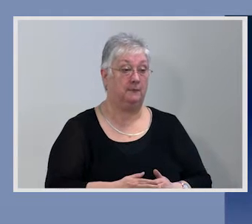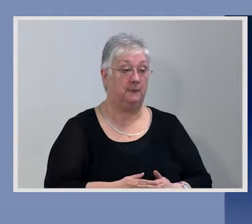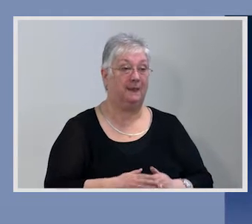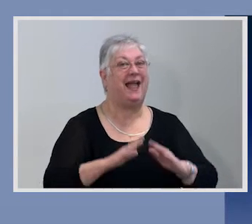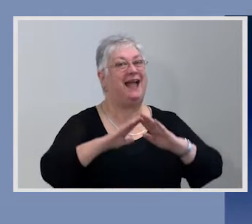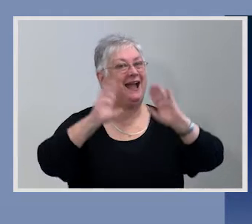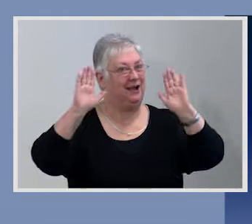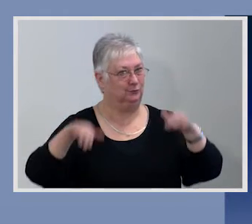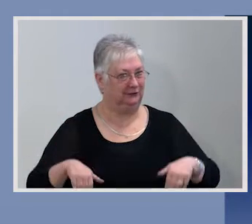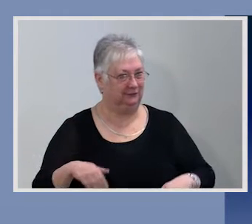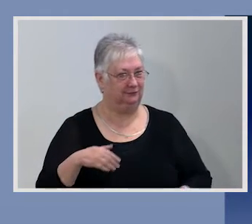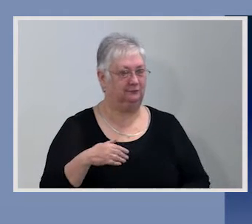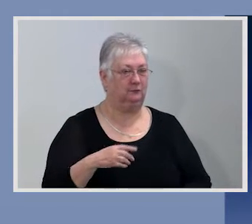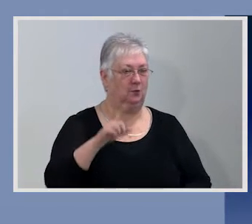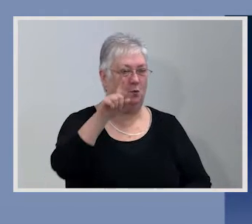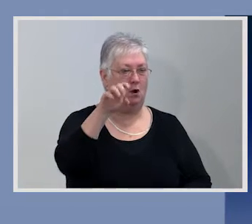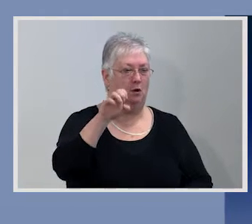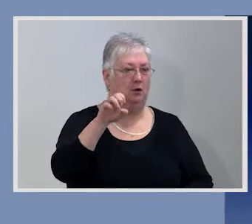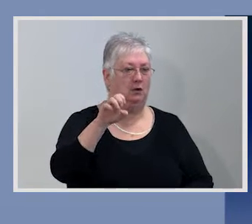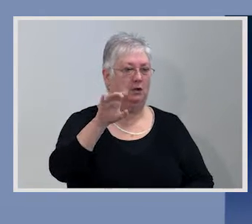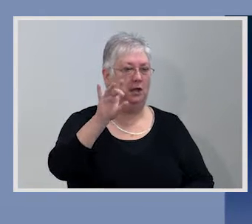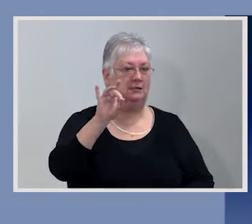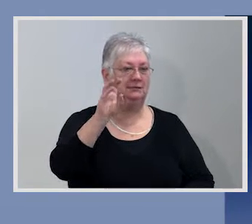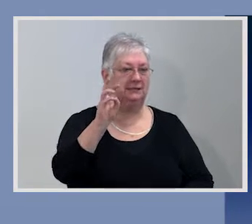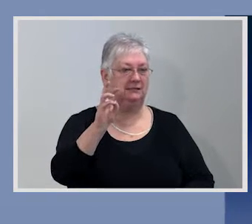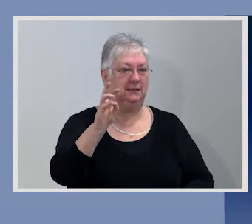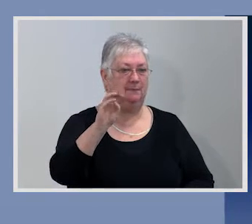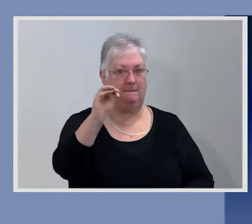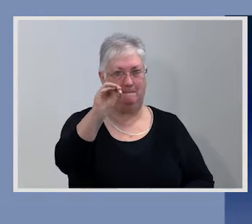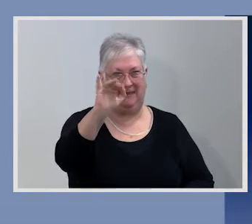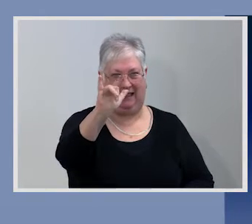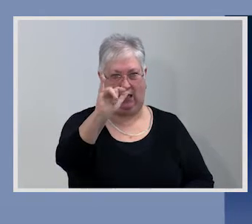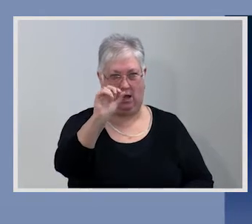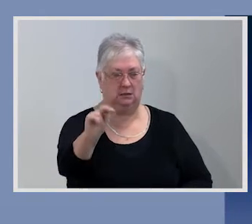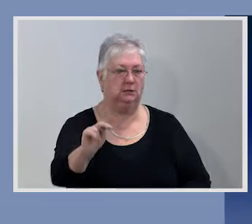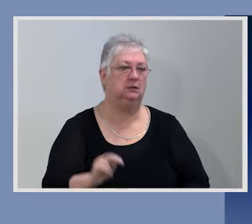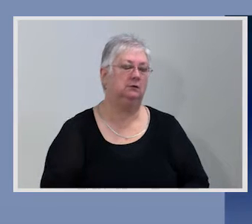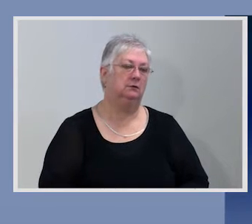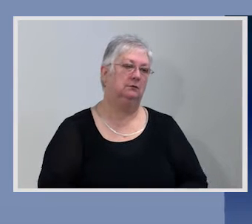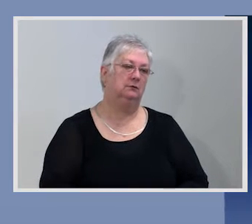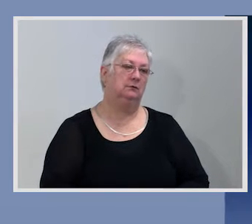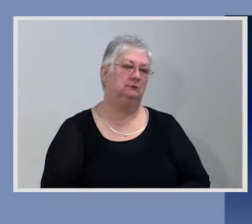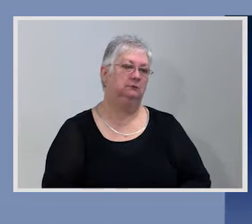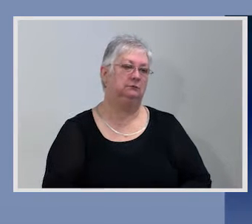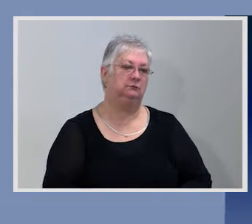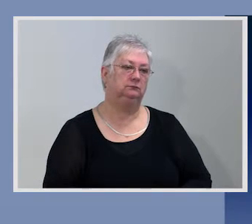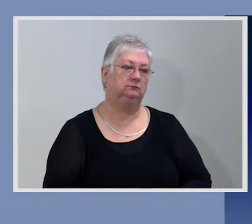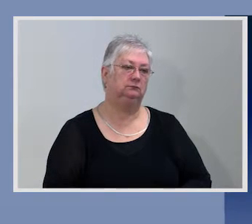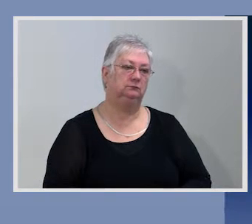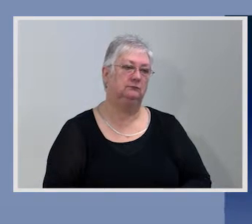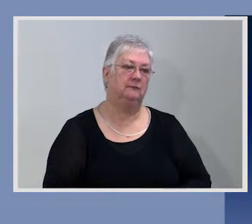THE BIGGEST IN THAT PIE IS THE MAYOR'S COMMITMENT FOR $100 MILLION IN THE HOUSING PRODUCTION TRUST FUND,